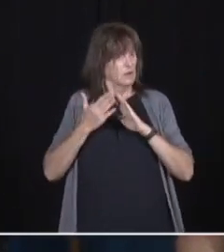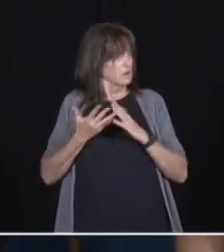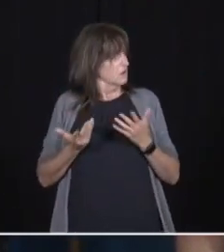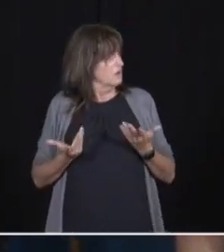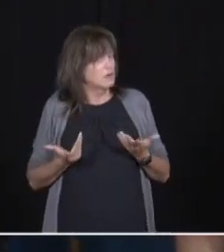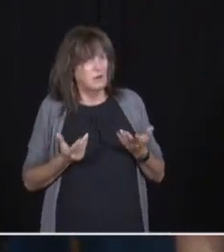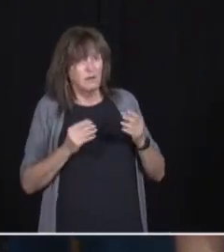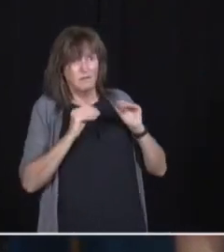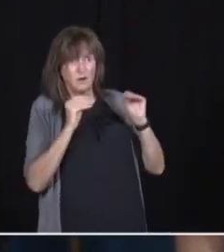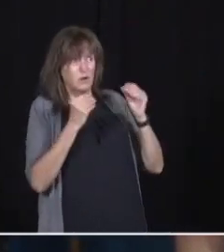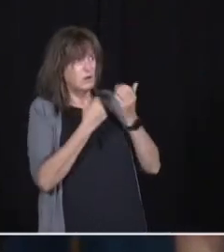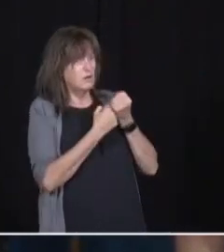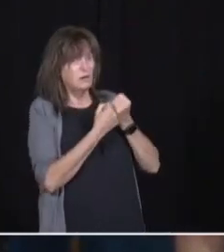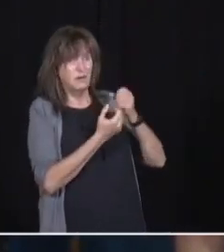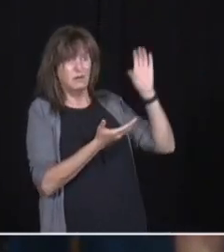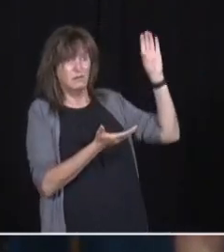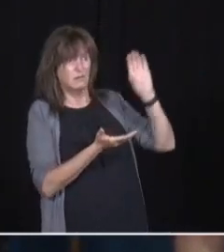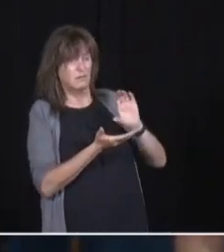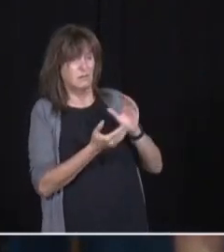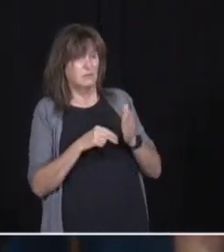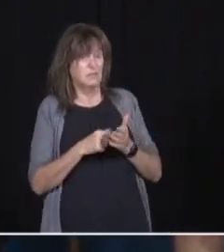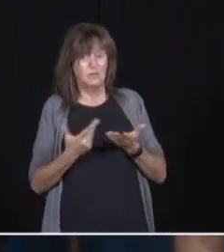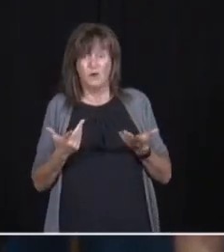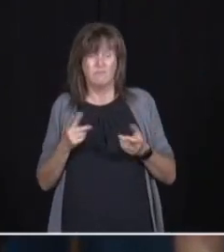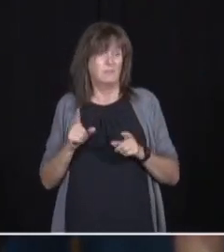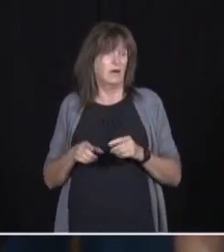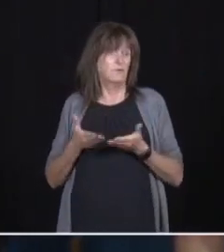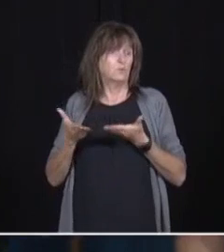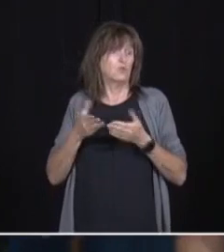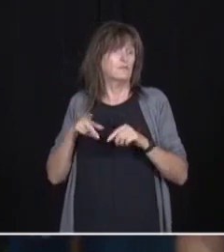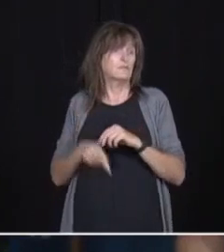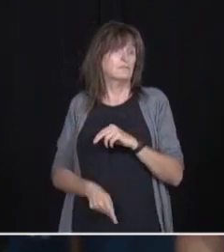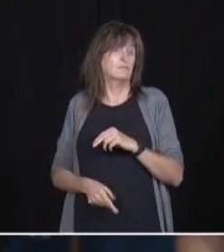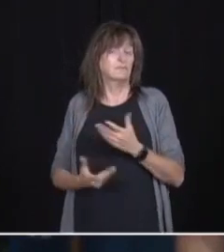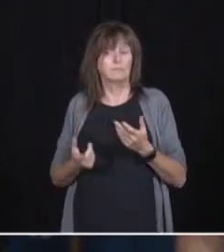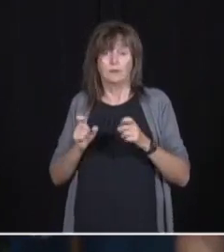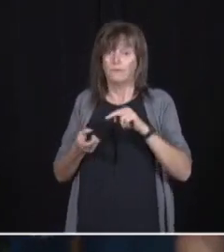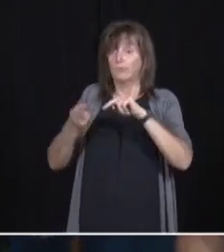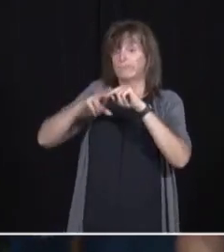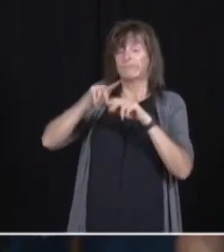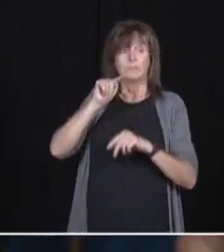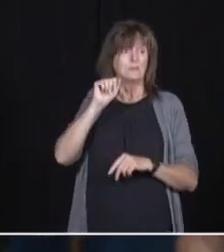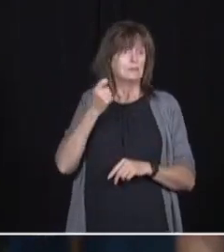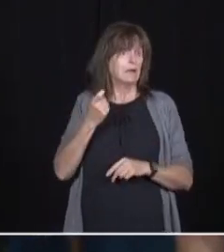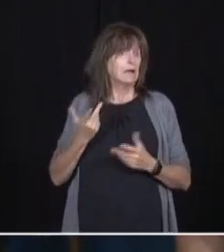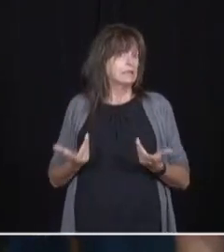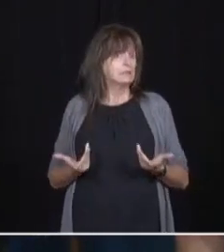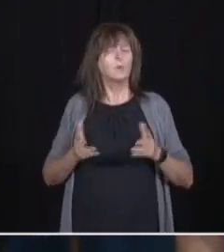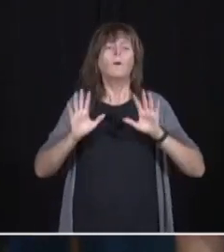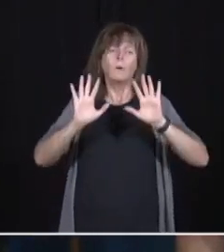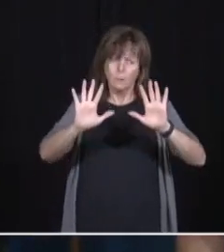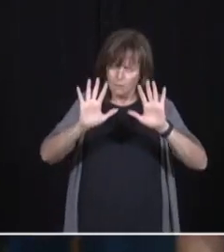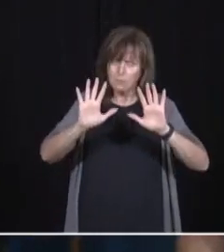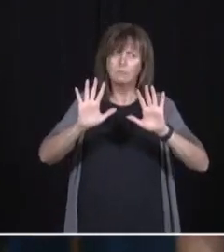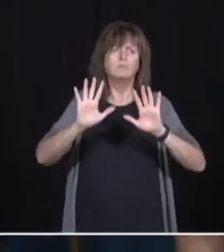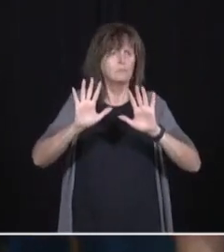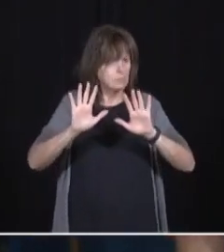for communities. In our many conversations, municipalities have told is that without relief, people could experience cuts to services and higher taxes.